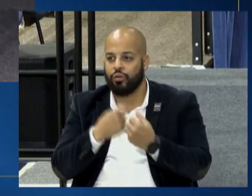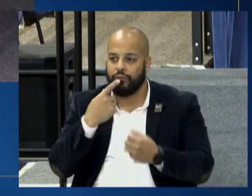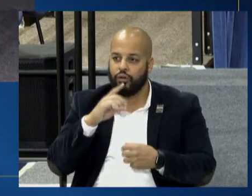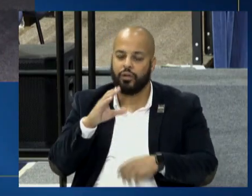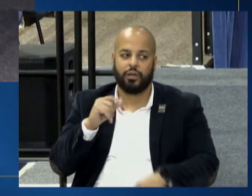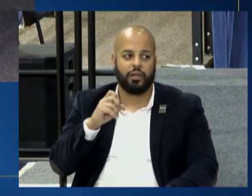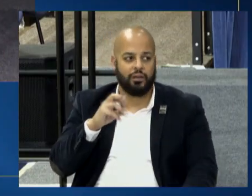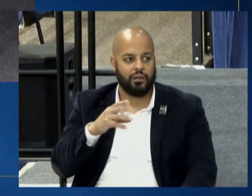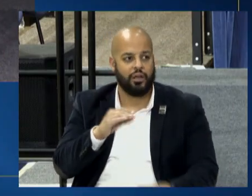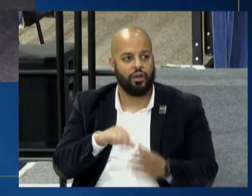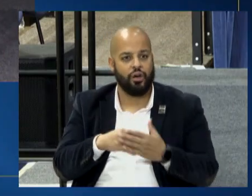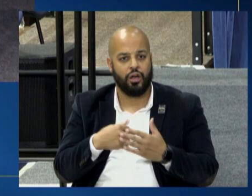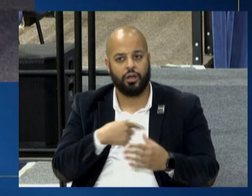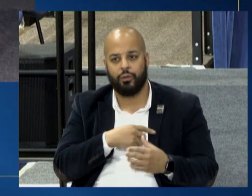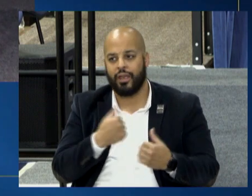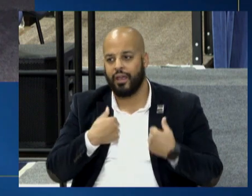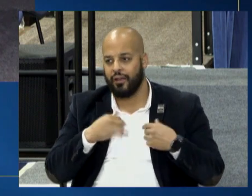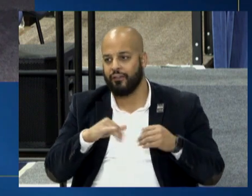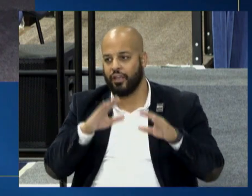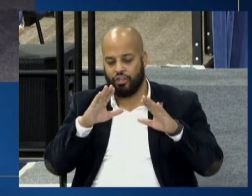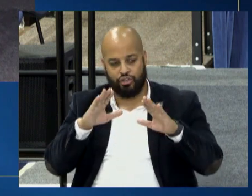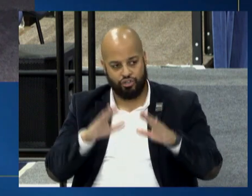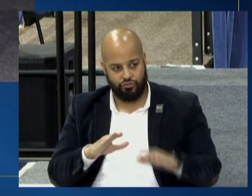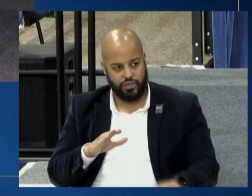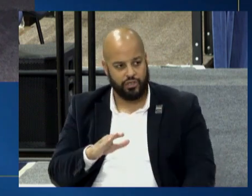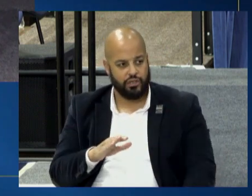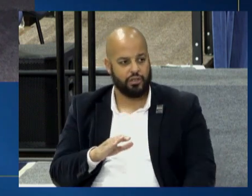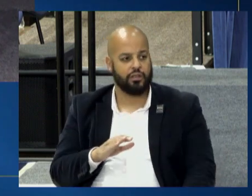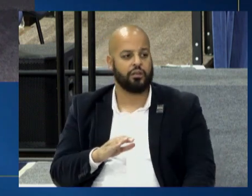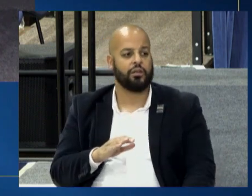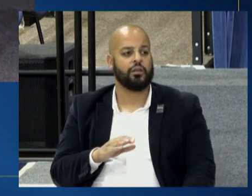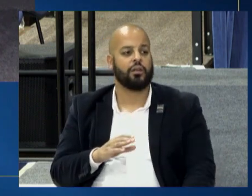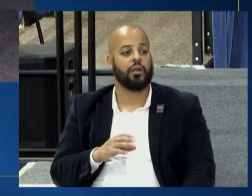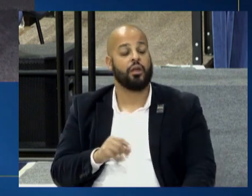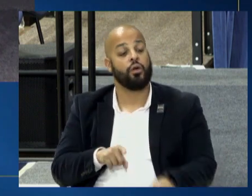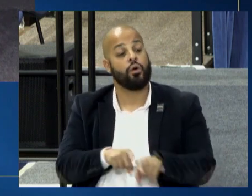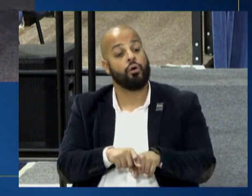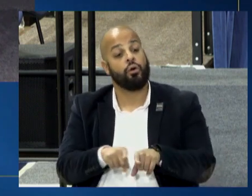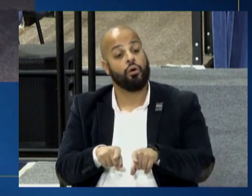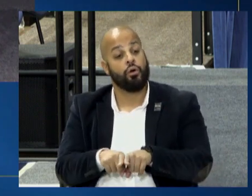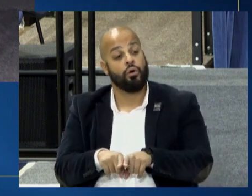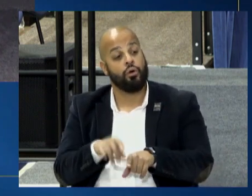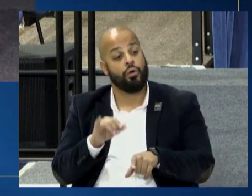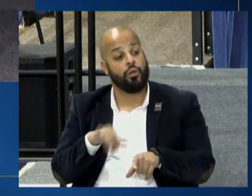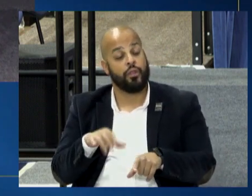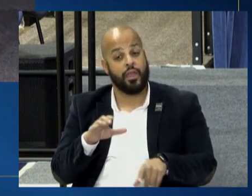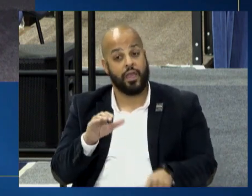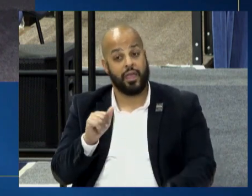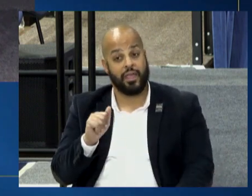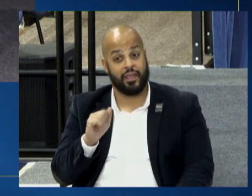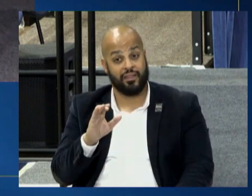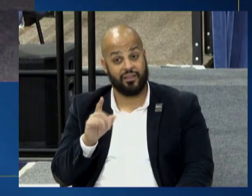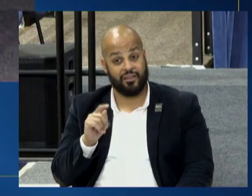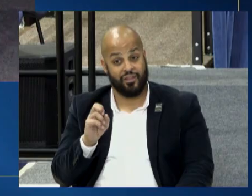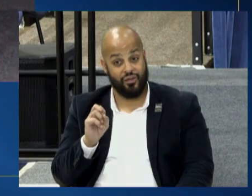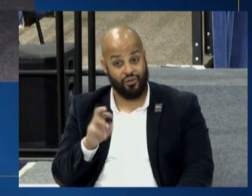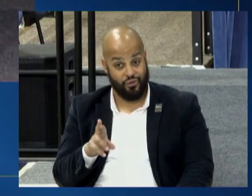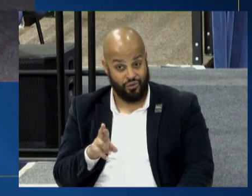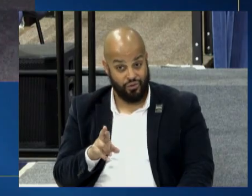to be able to collaborate with you to make sure those things are all aligned. Susan Monarez: Yep. Stephen Konya: And then also, the ACTR, right? Or Advancing Clinical Trials Readiness -- Susan Monarez: Yeah.